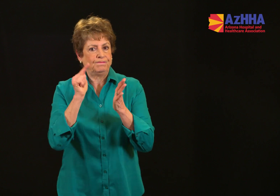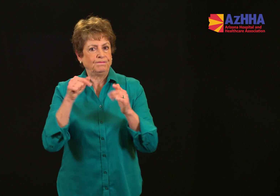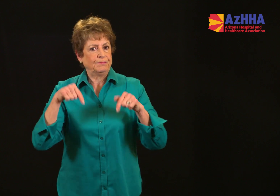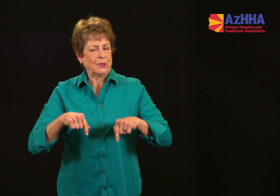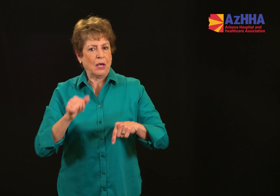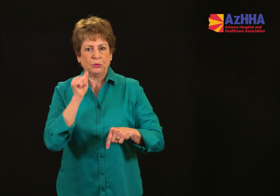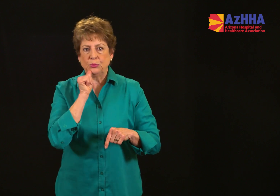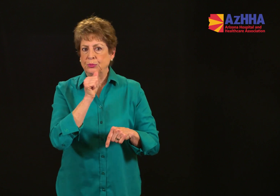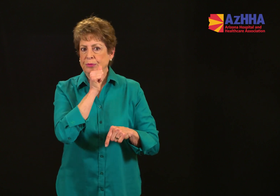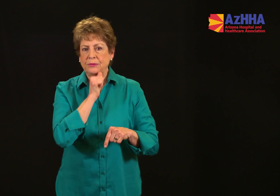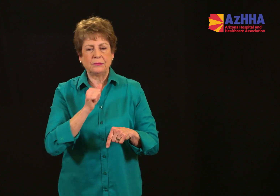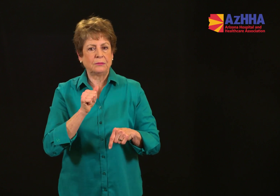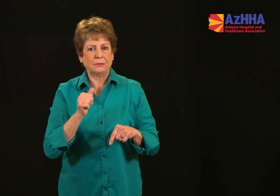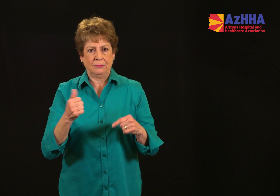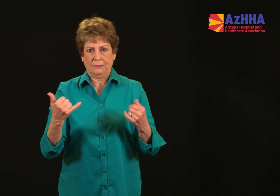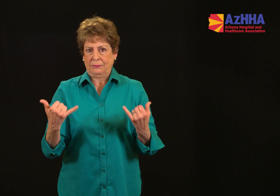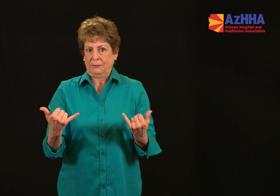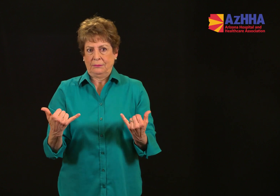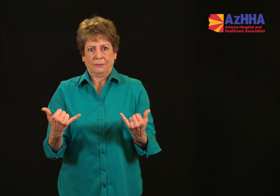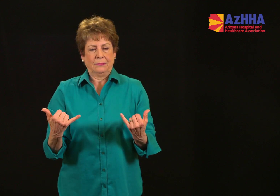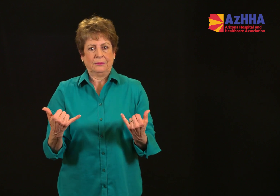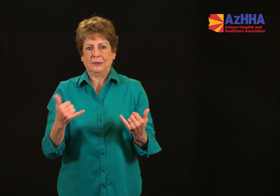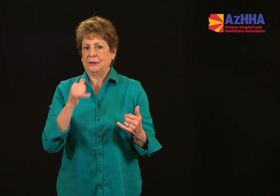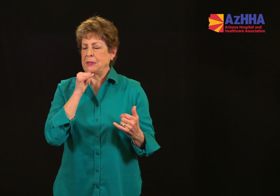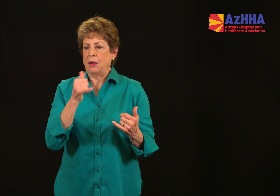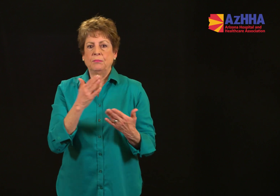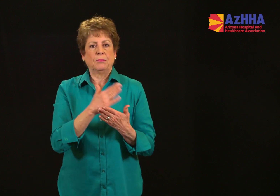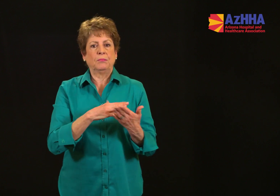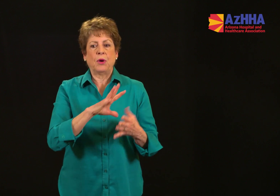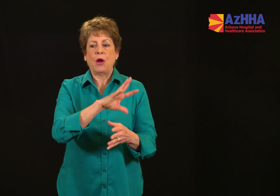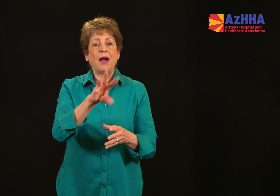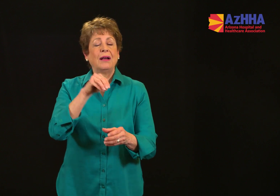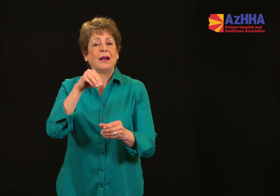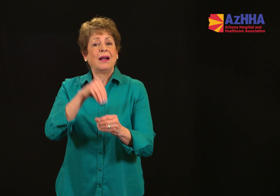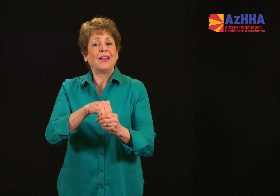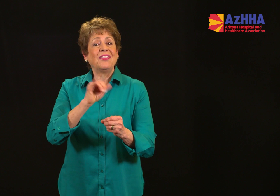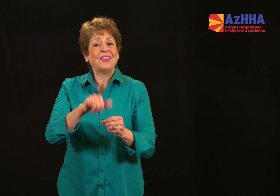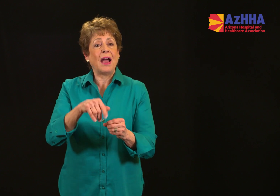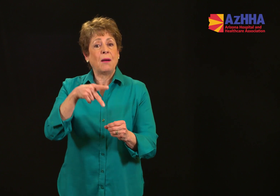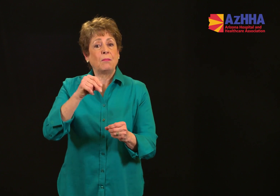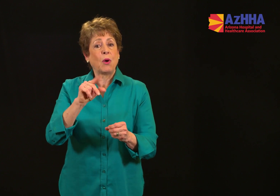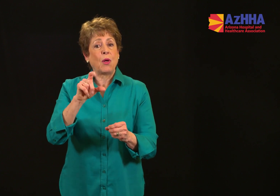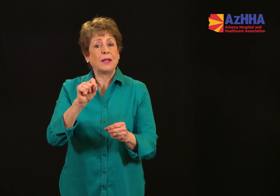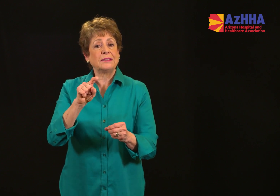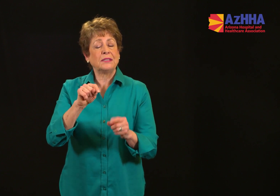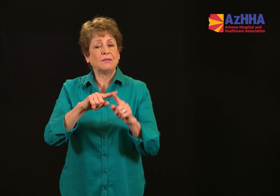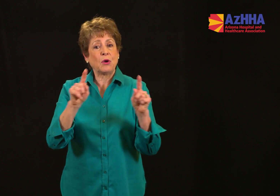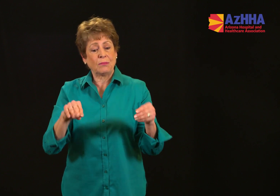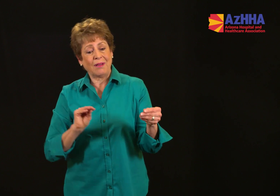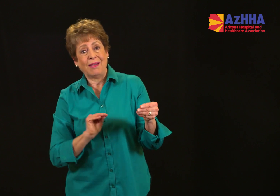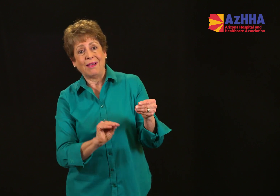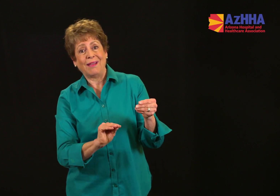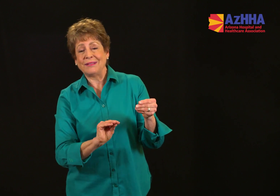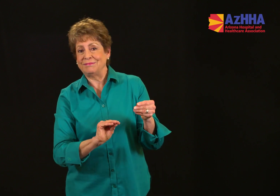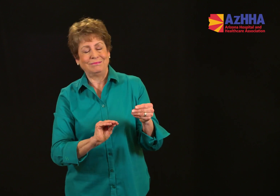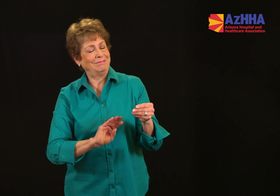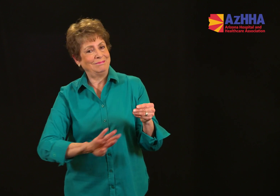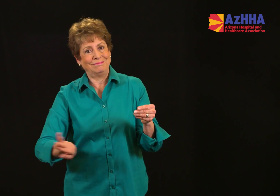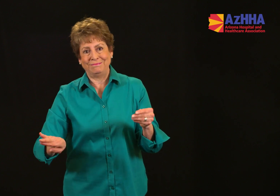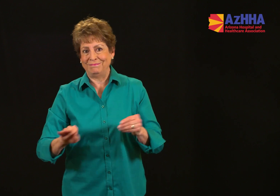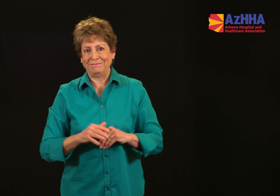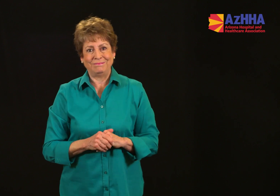form.